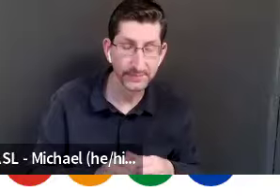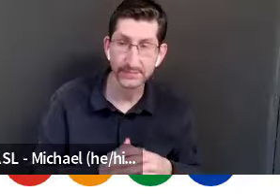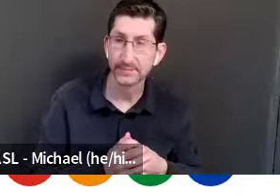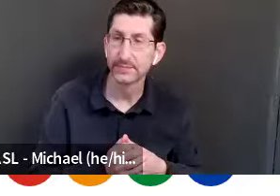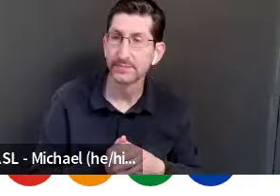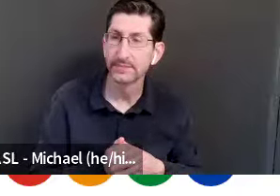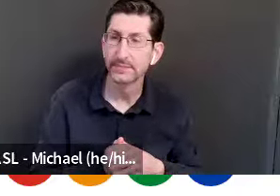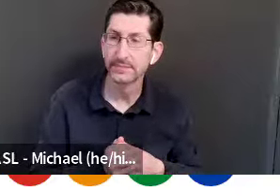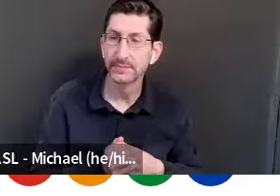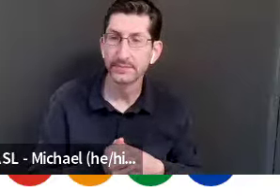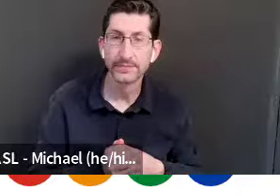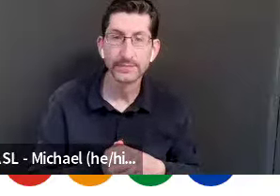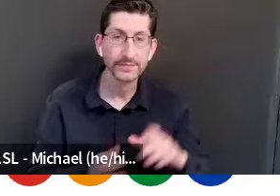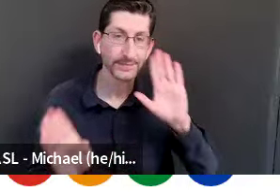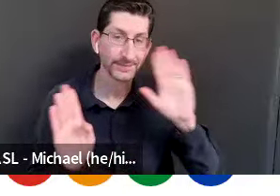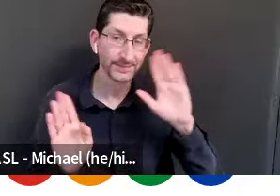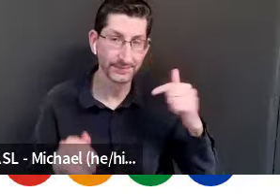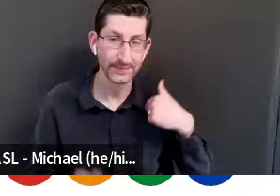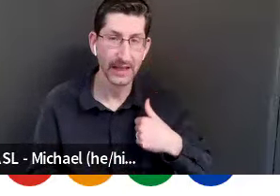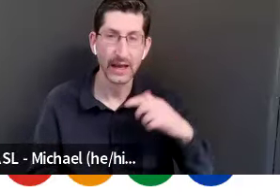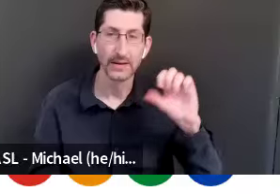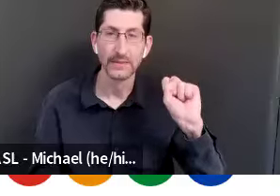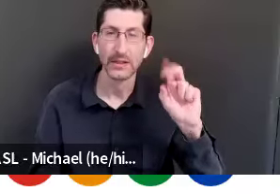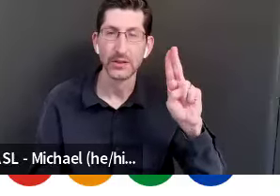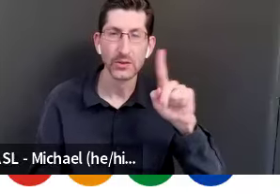SUSIE?